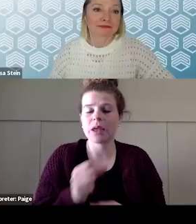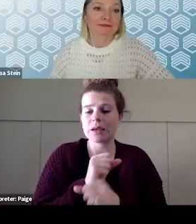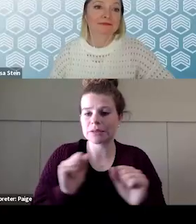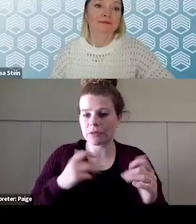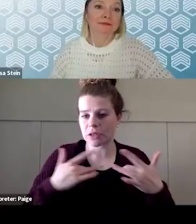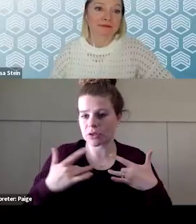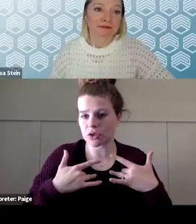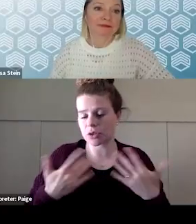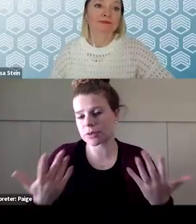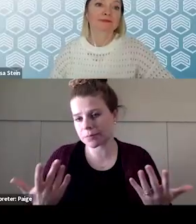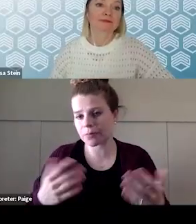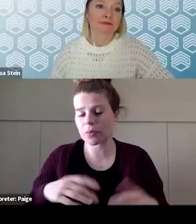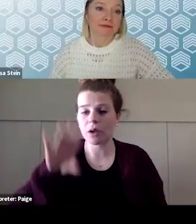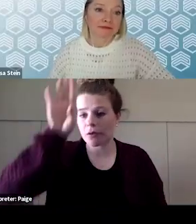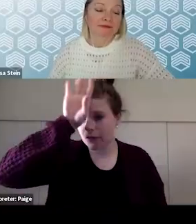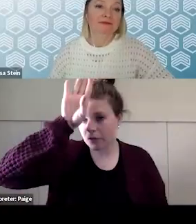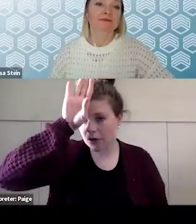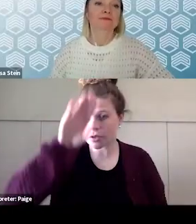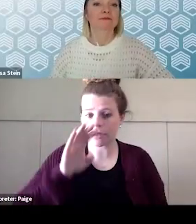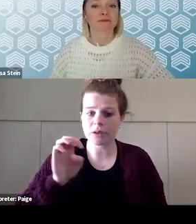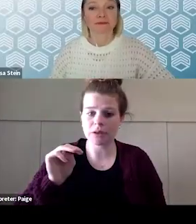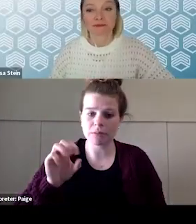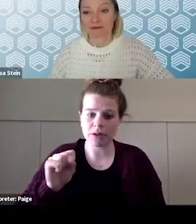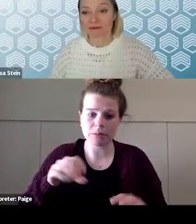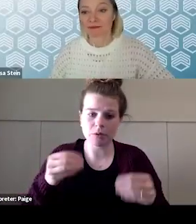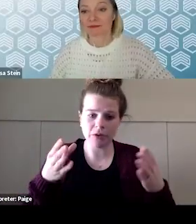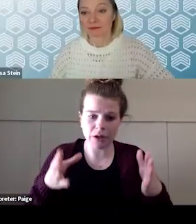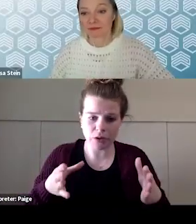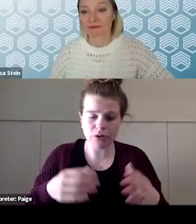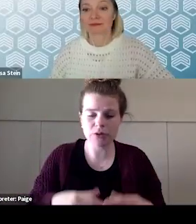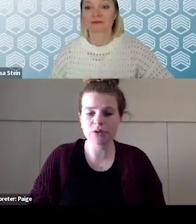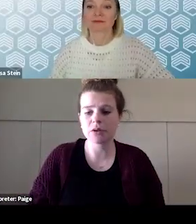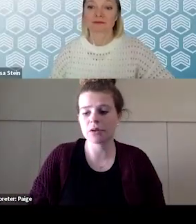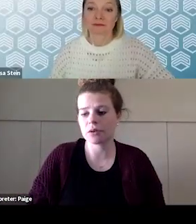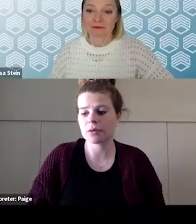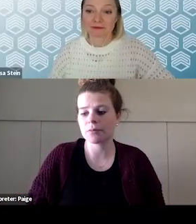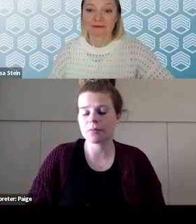I mean, firefighters and EMS providers have, you know, they're also civilian